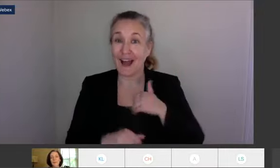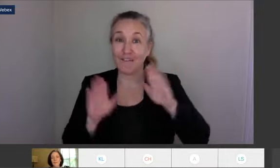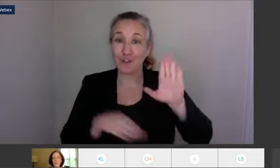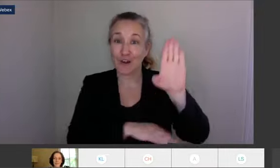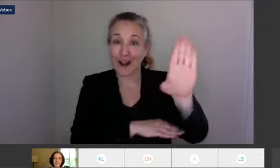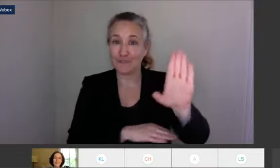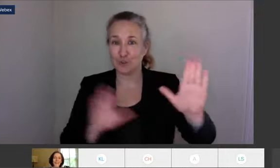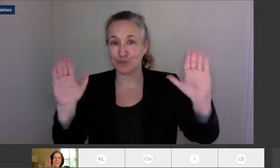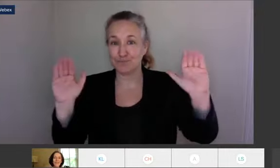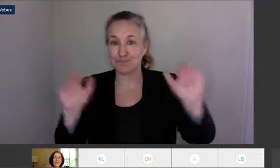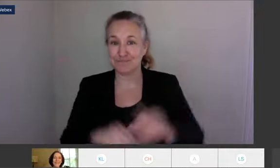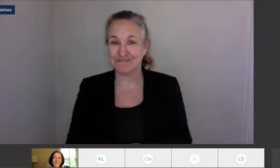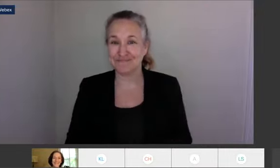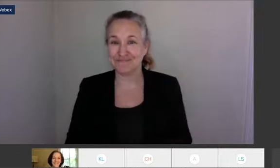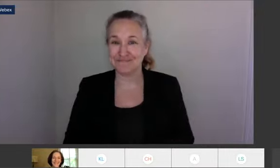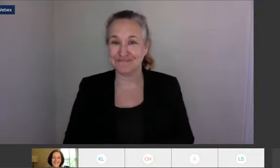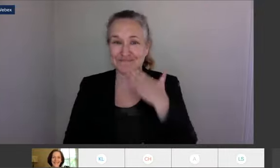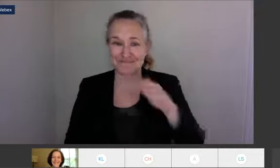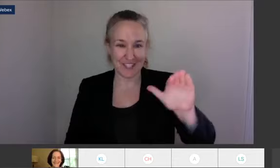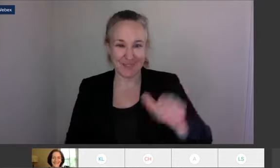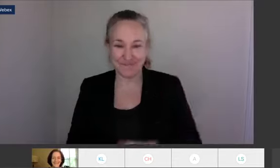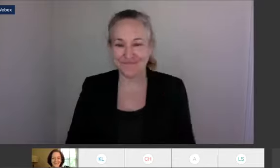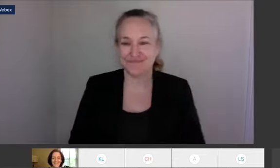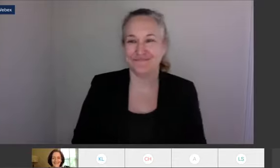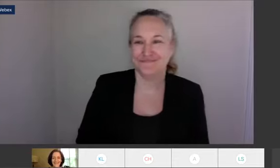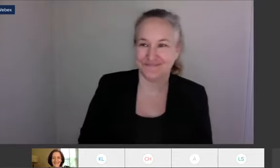Thank You Megan